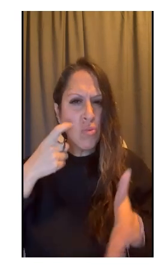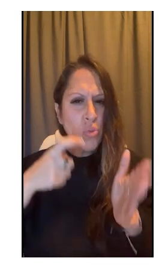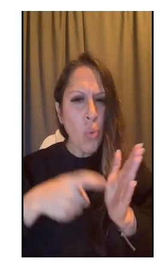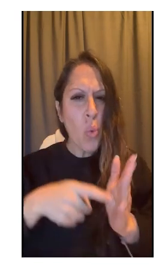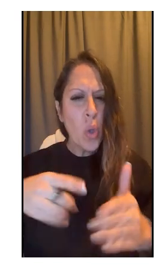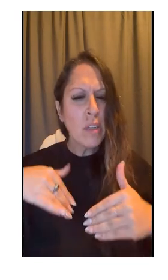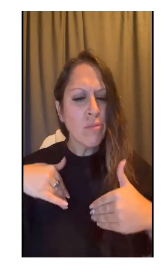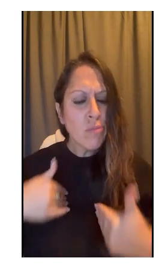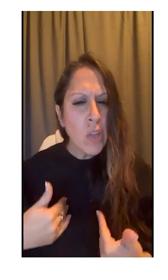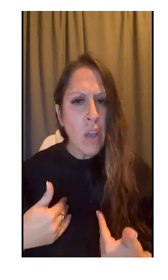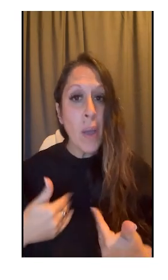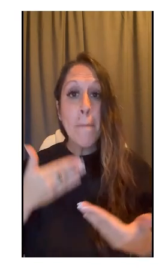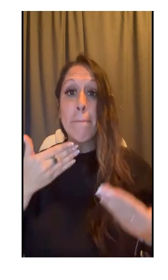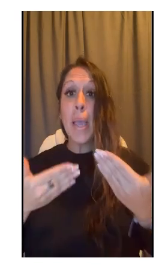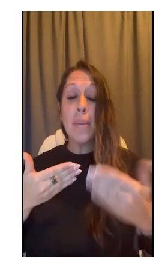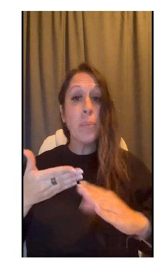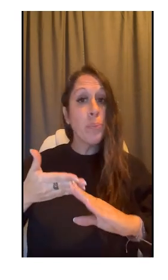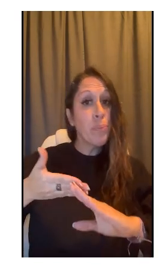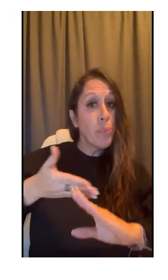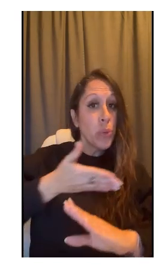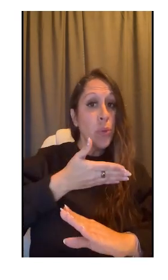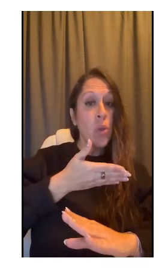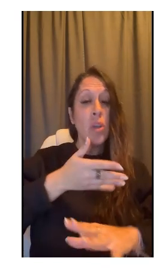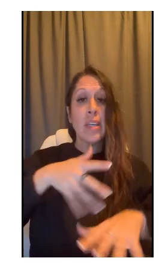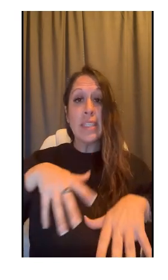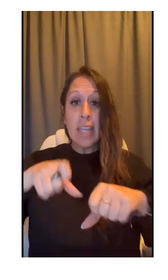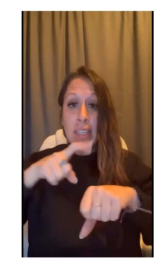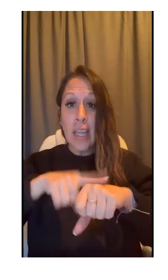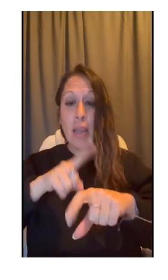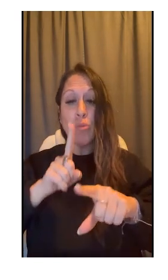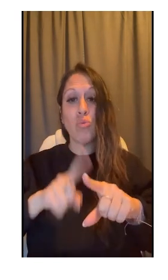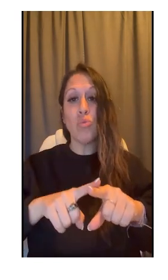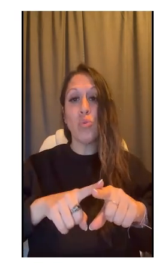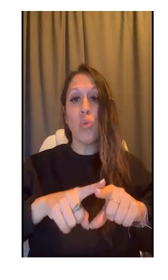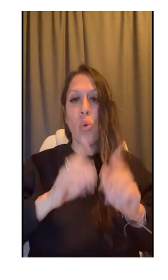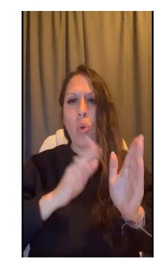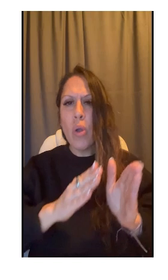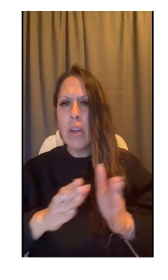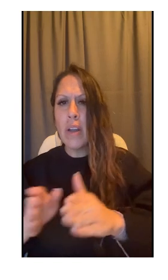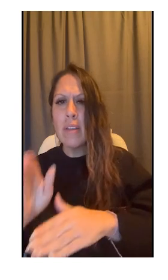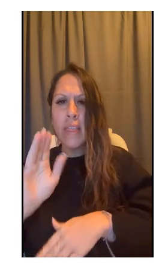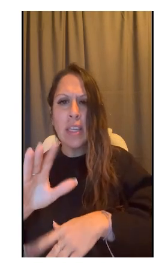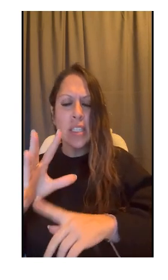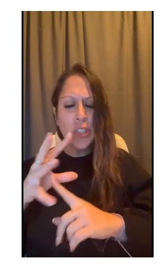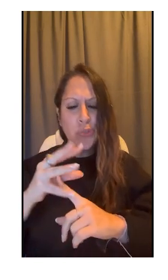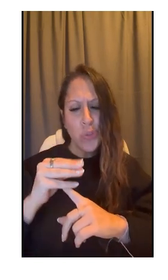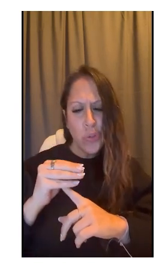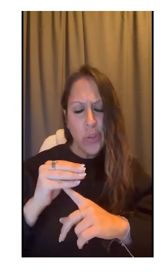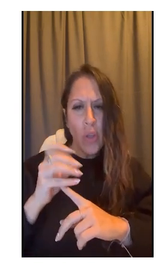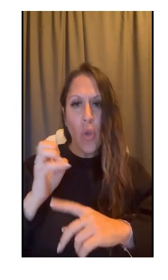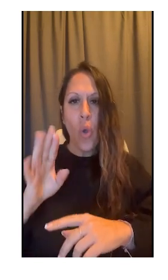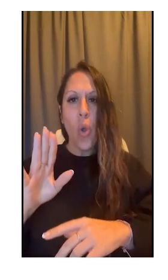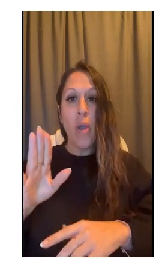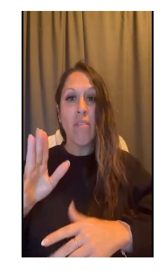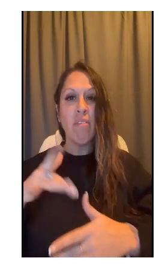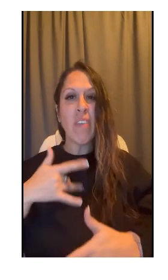The baby could have prematurity take time to organize a suck, be fatigued at the breast, and